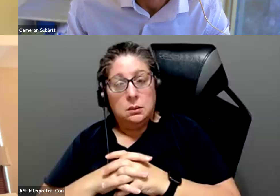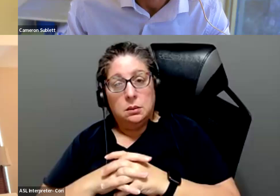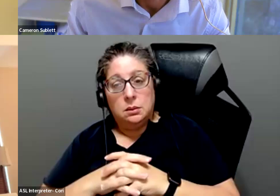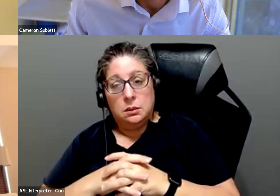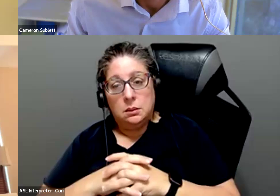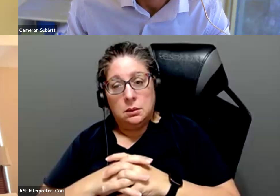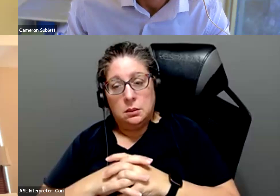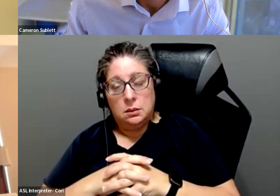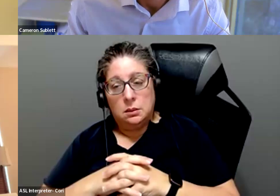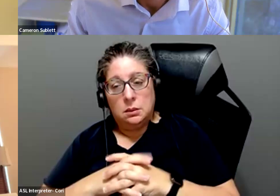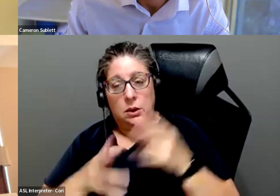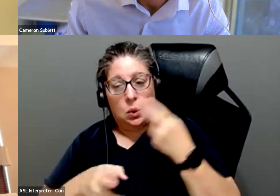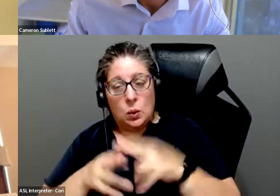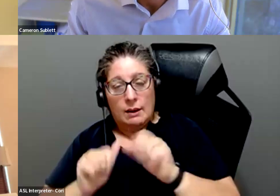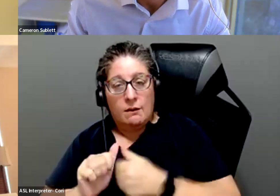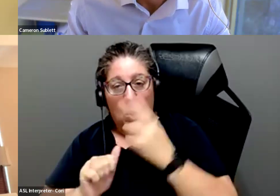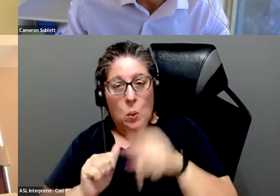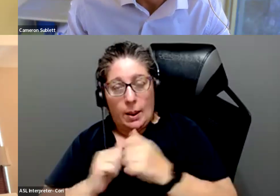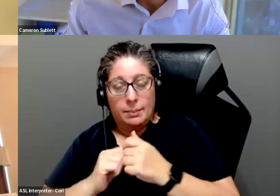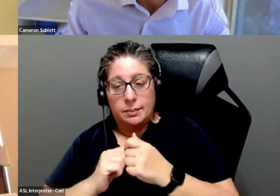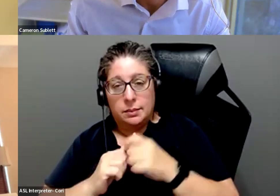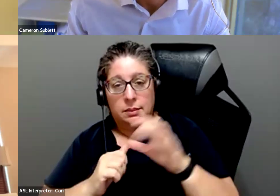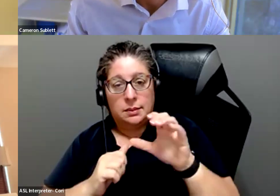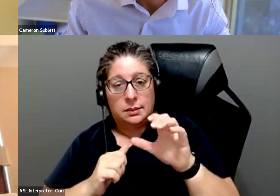Just a very quick follow-up to what Cameron and Willis said